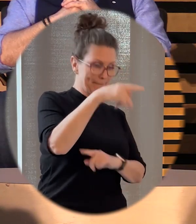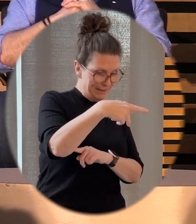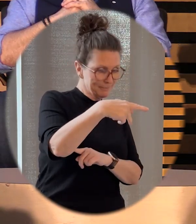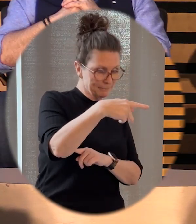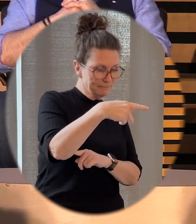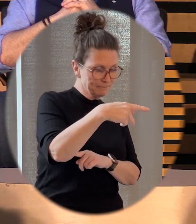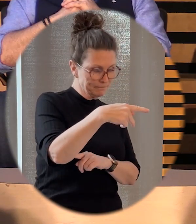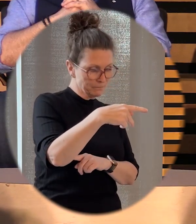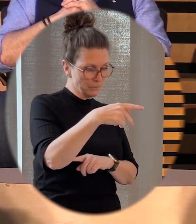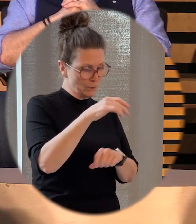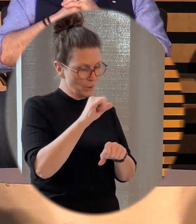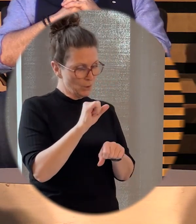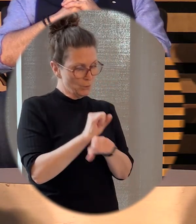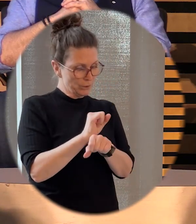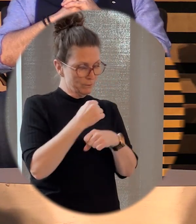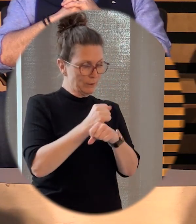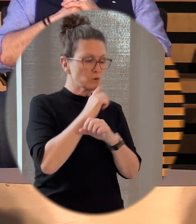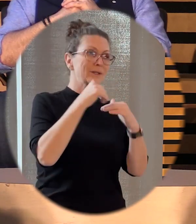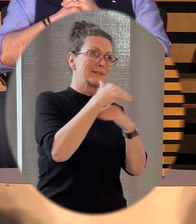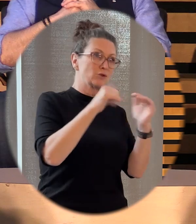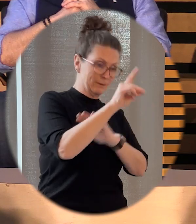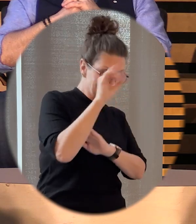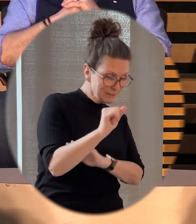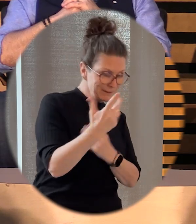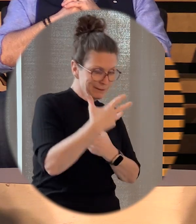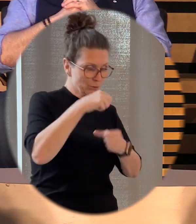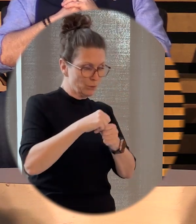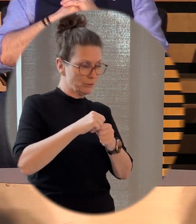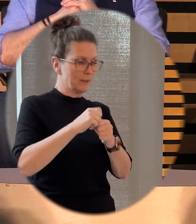incorporated to all the work that they do and in the in the documents and strategic planning that